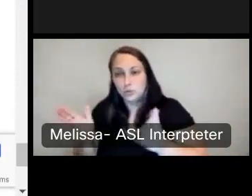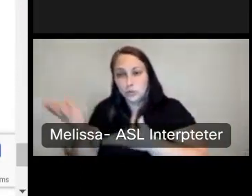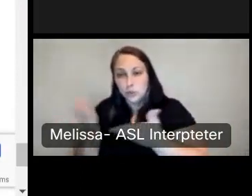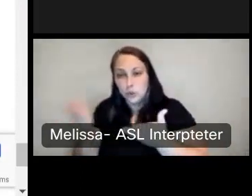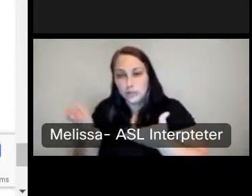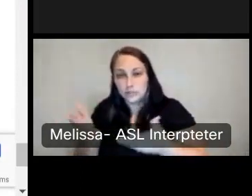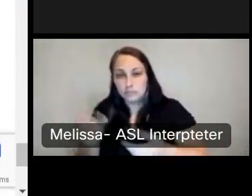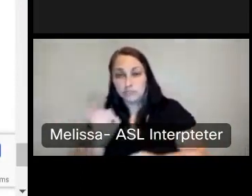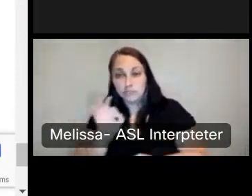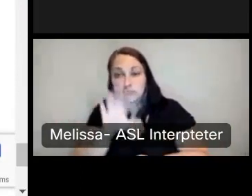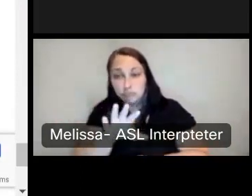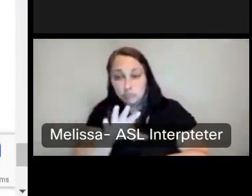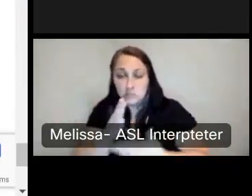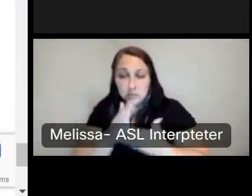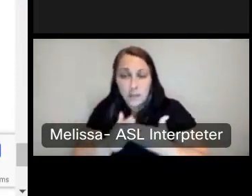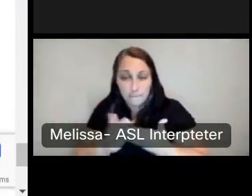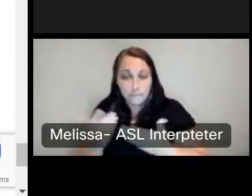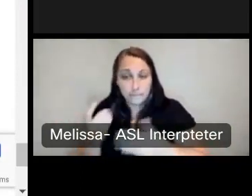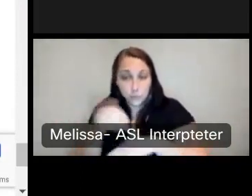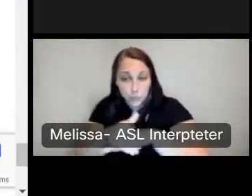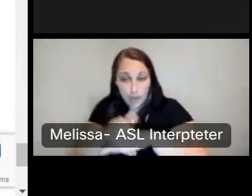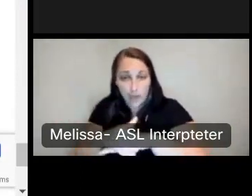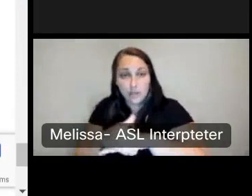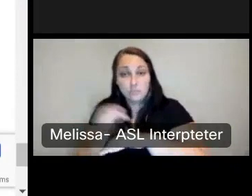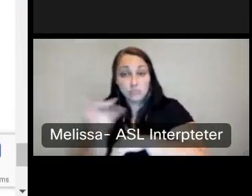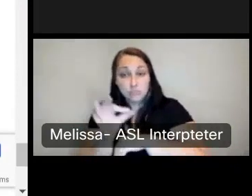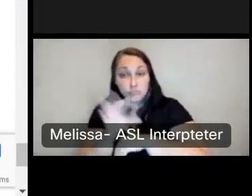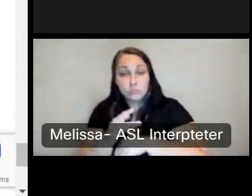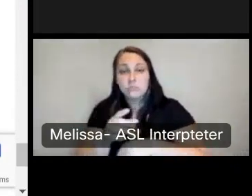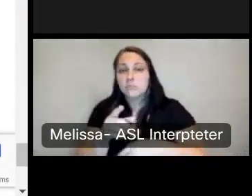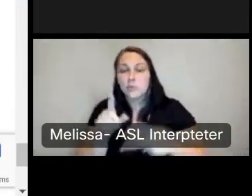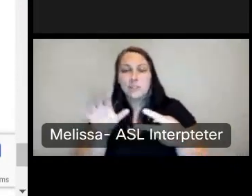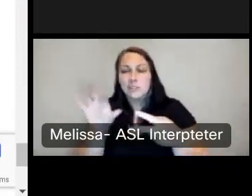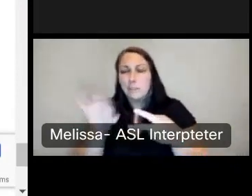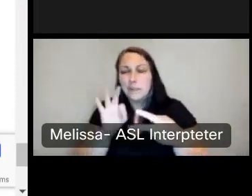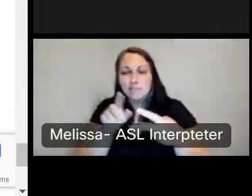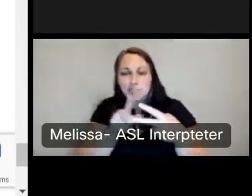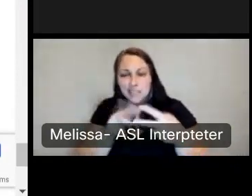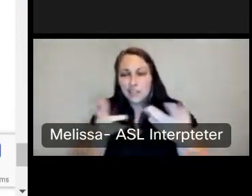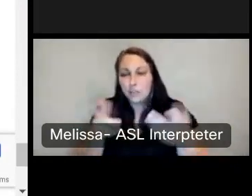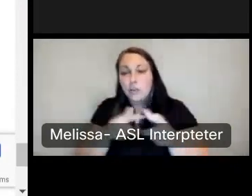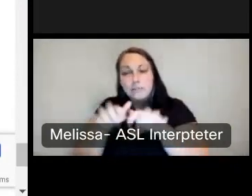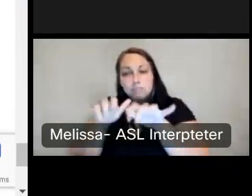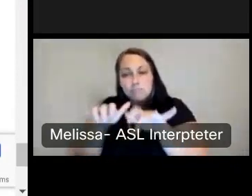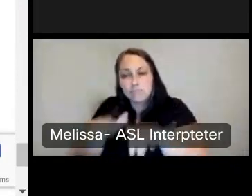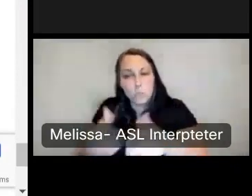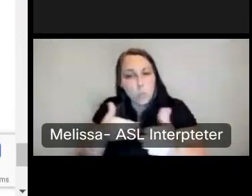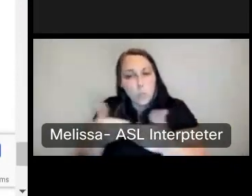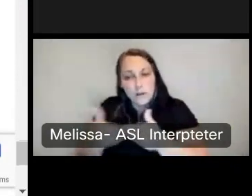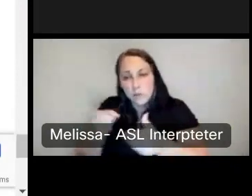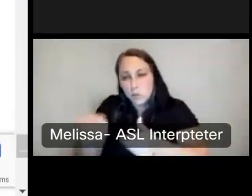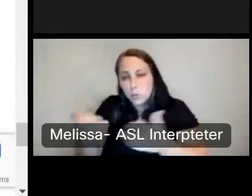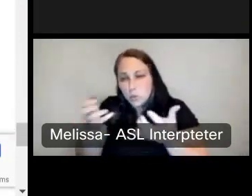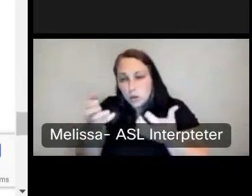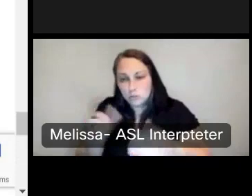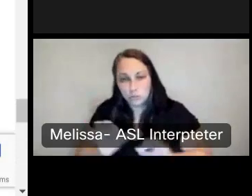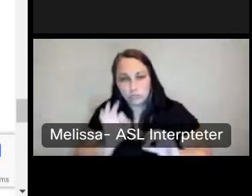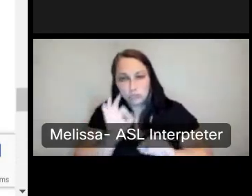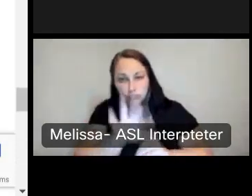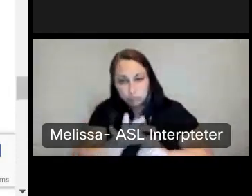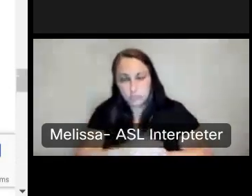like we've heard tonight and then you submit and it will come to us so with that said